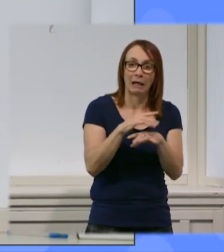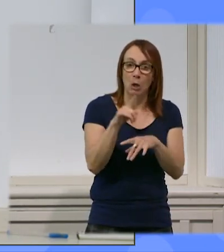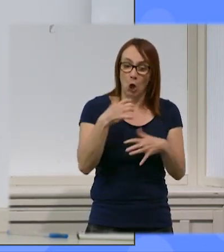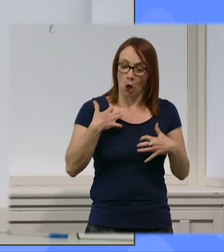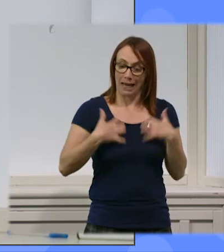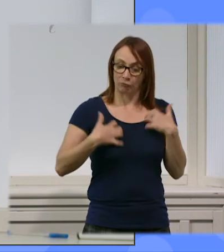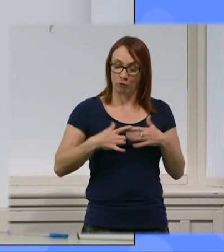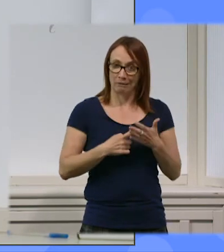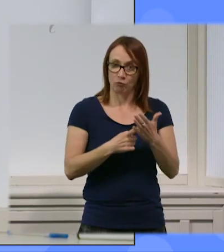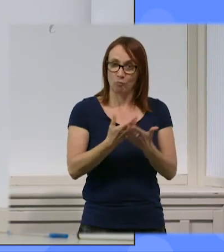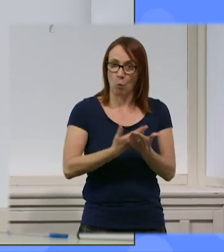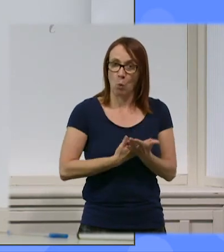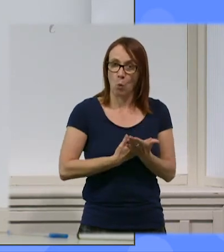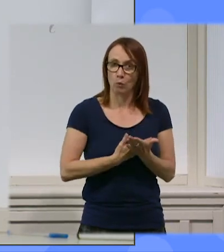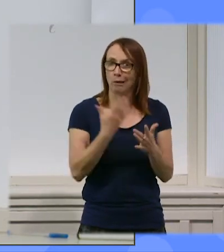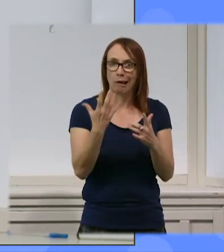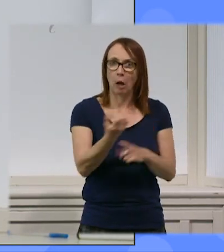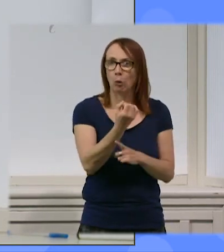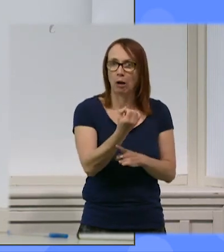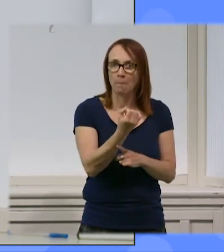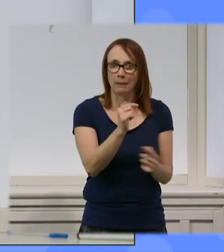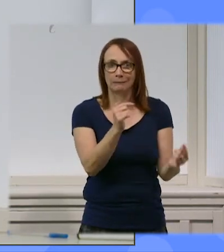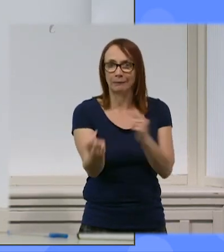you're interested on the outcome of that report and the debate and there are